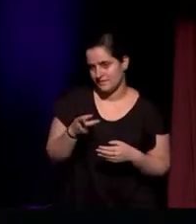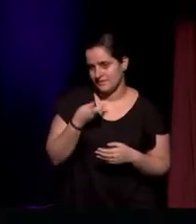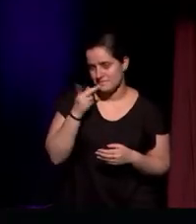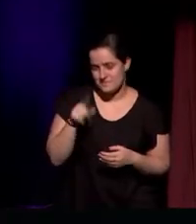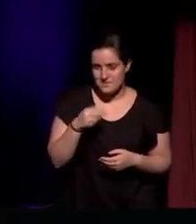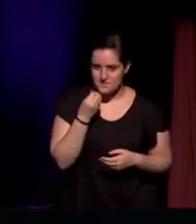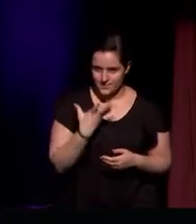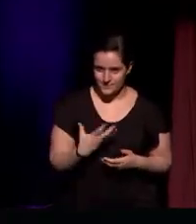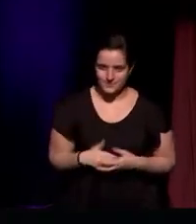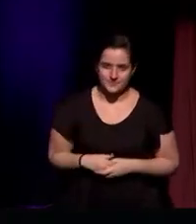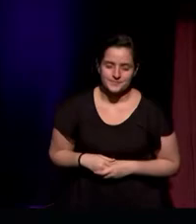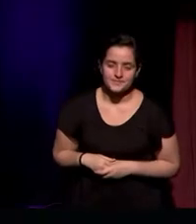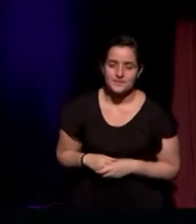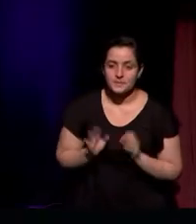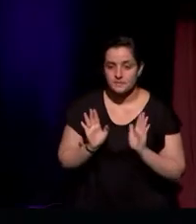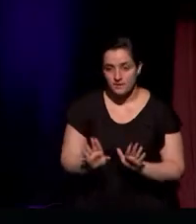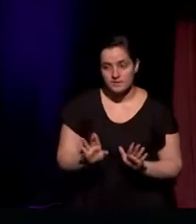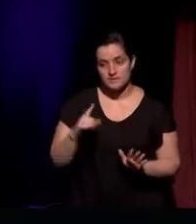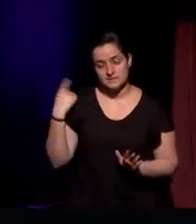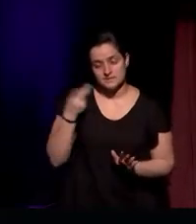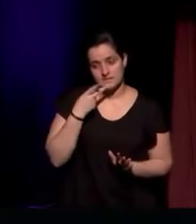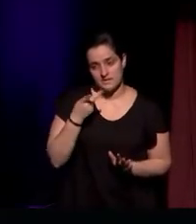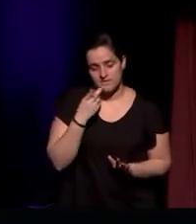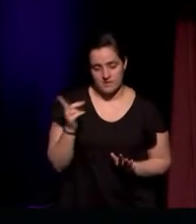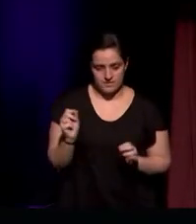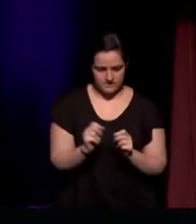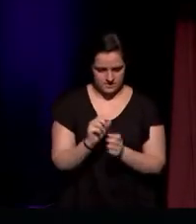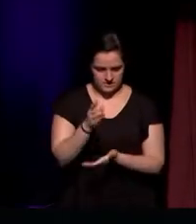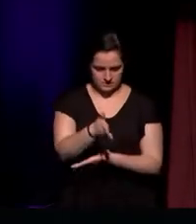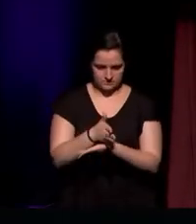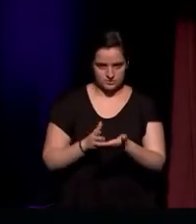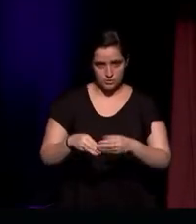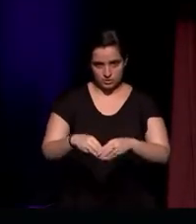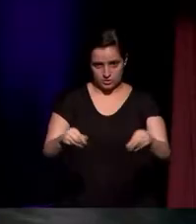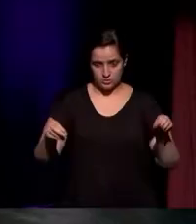And then they say that when they the territorial delimitation of Lebanon,